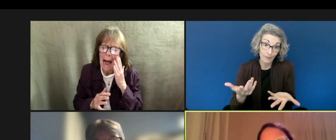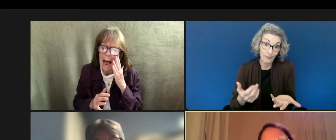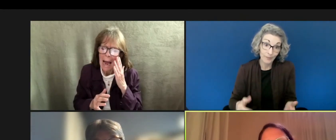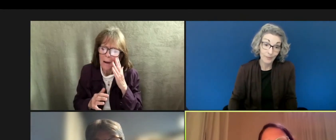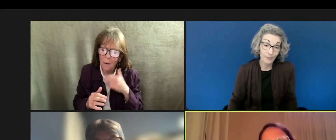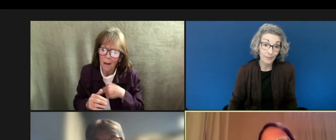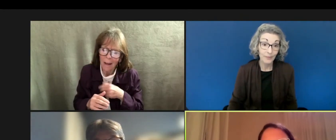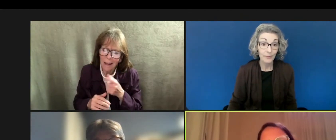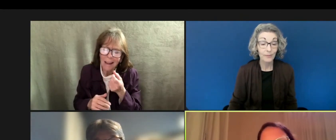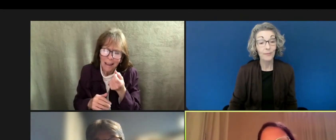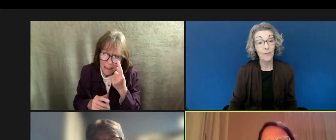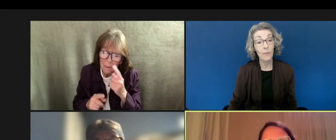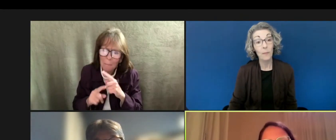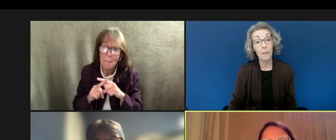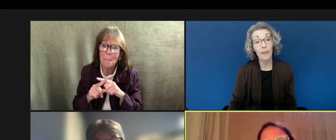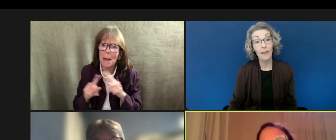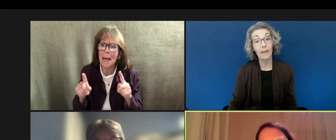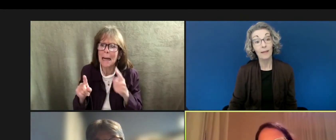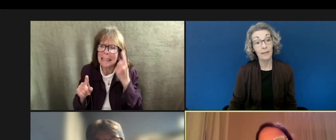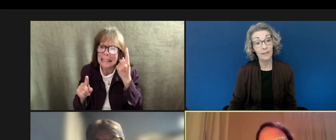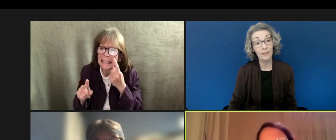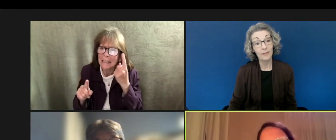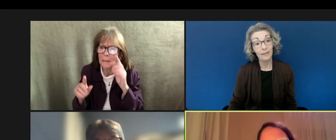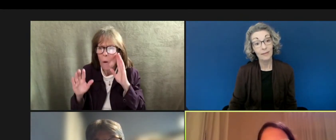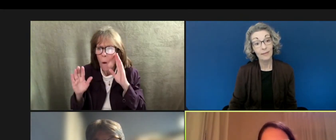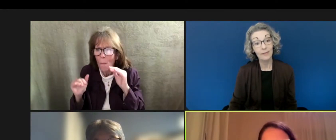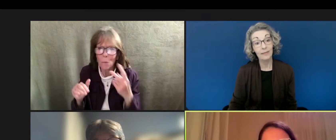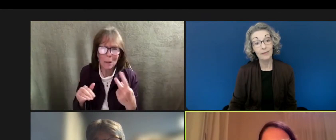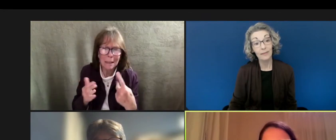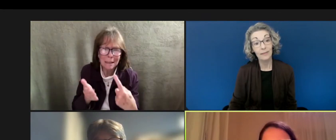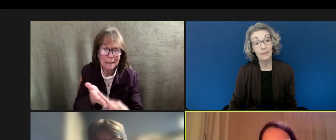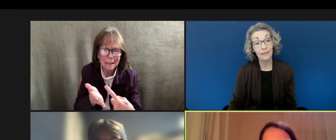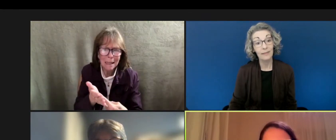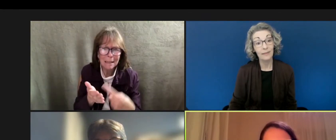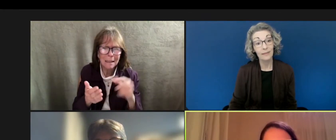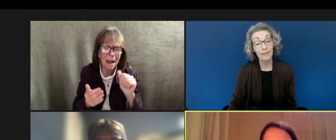but I was hoping that we can discuss some accommodation, maybe.